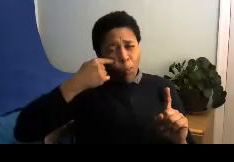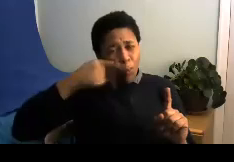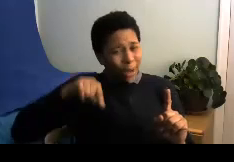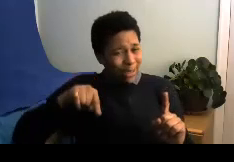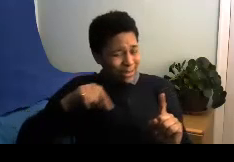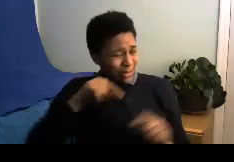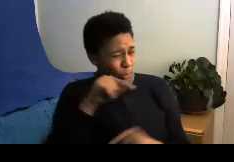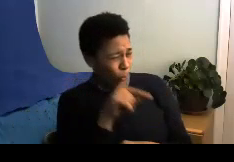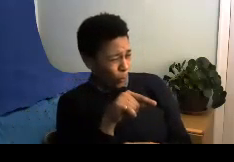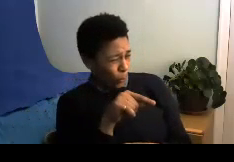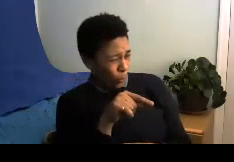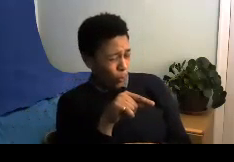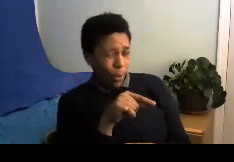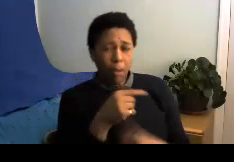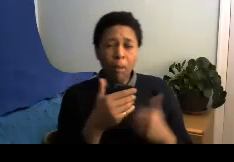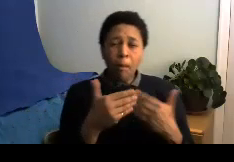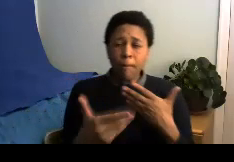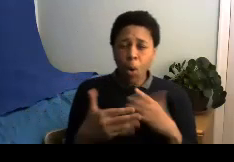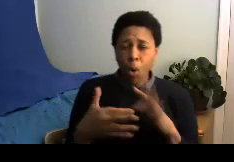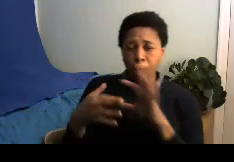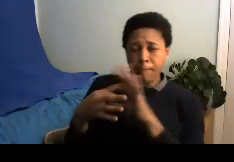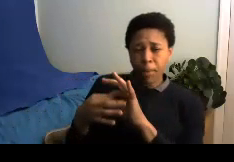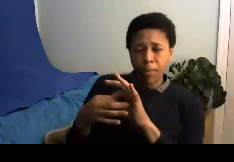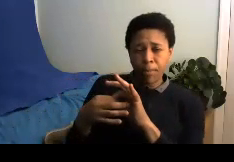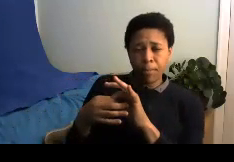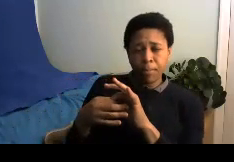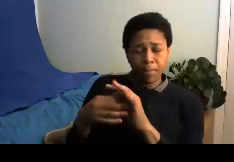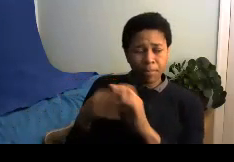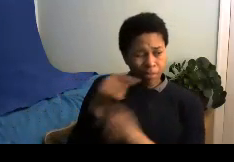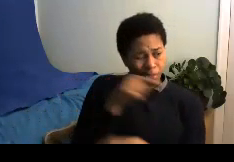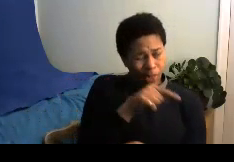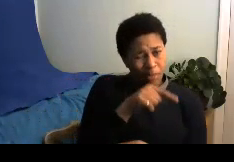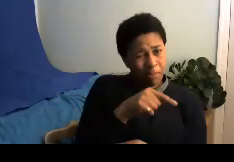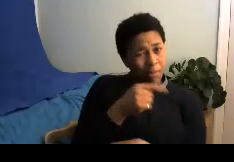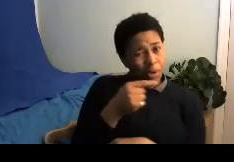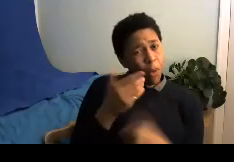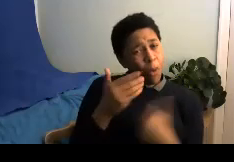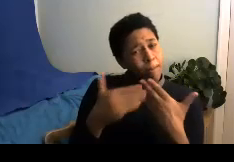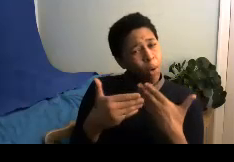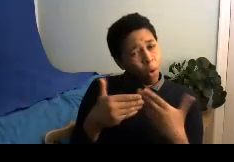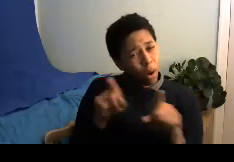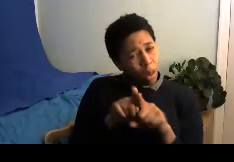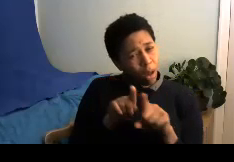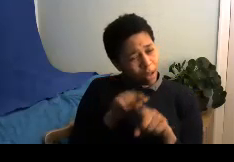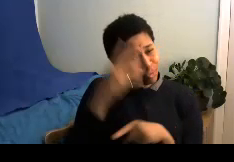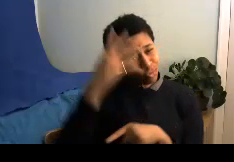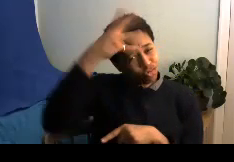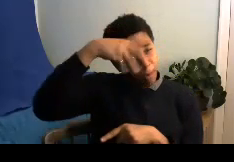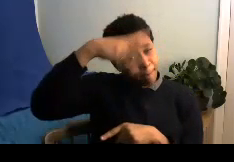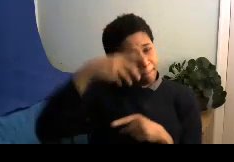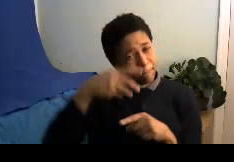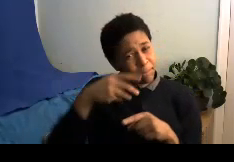beliefs with, you know, Trumpism than I do with progressive